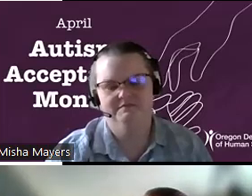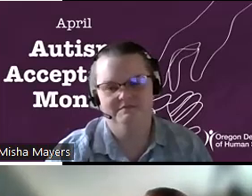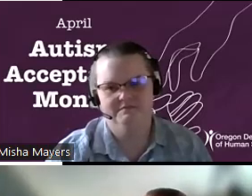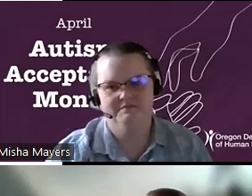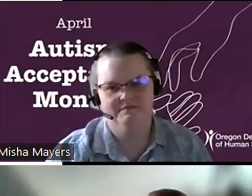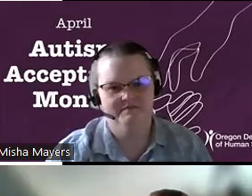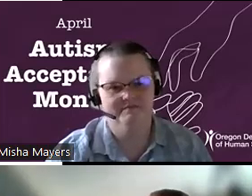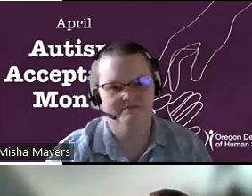THANKS JEN.